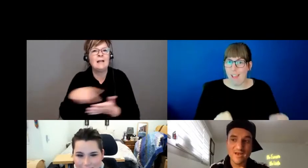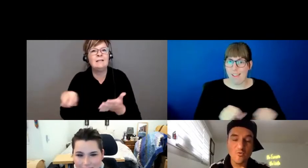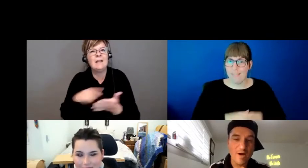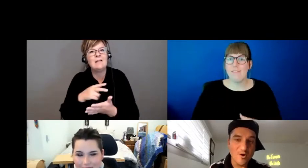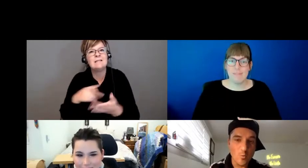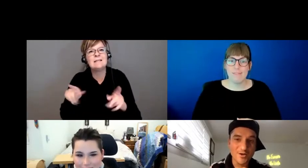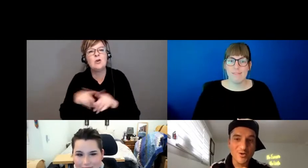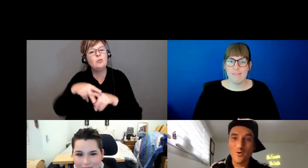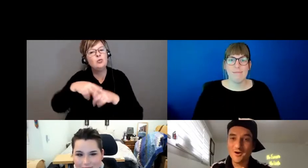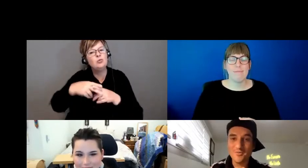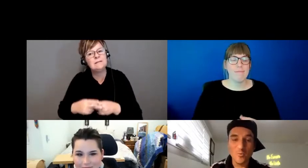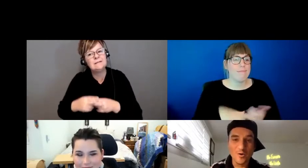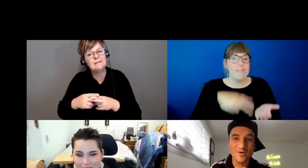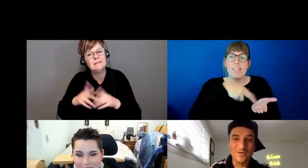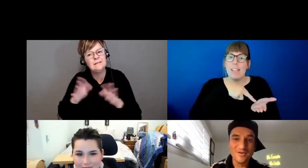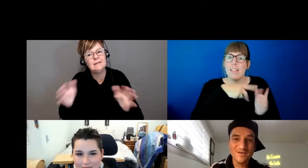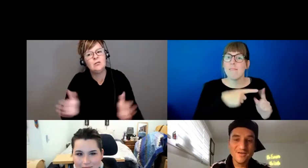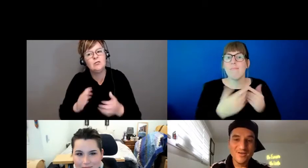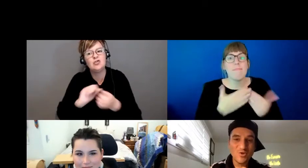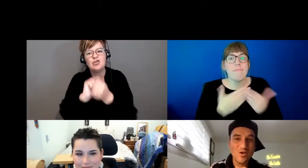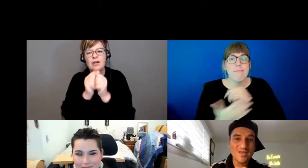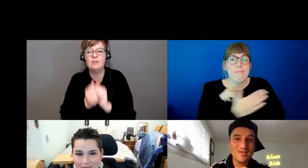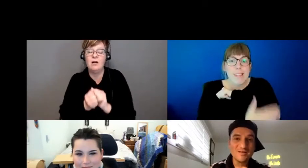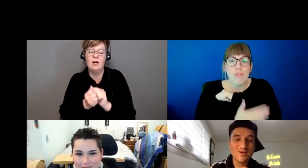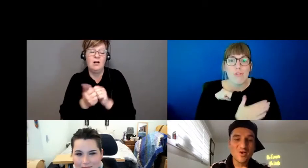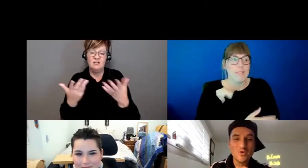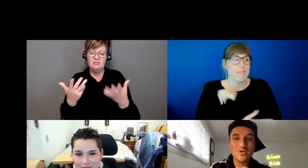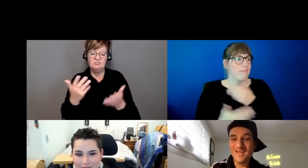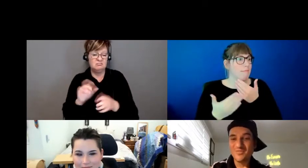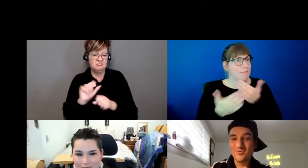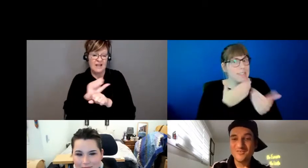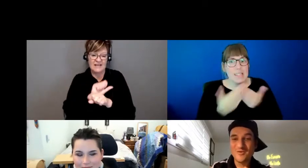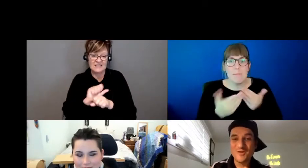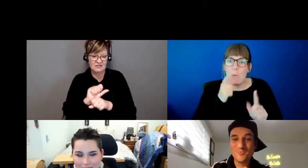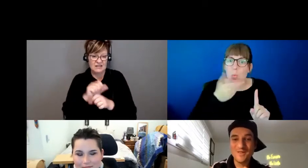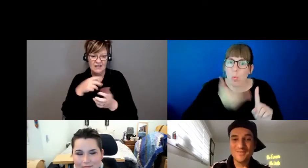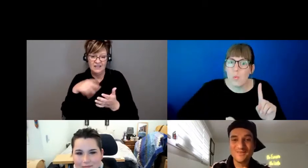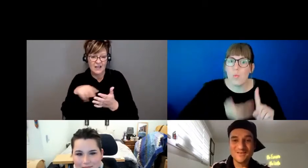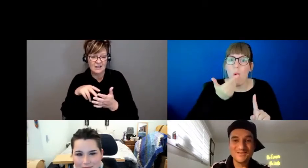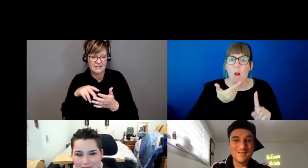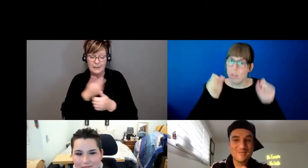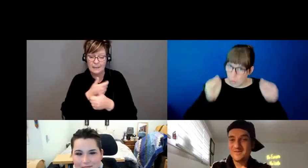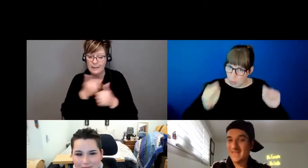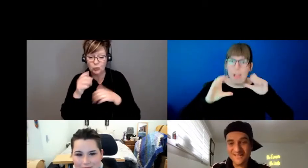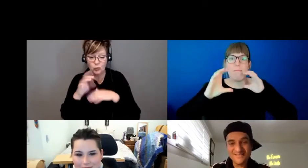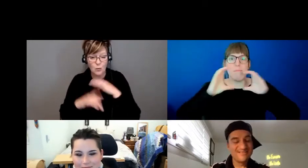NO MATTER WHERE YOU ARE IN THE WORLD YOU CAN COMMUNICATE THROUGH SOMEONE WITH DANCE >> Kristina: